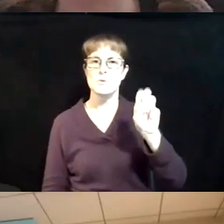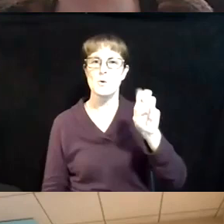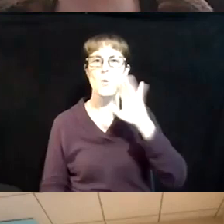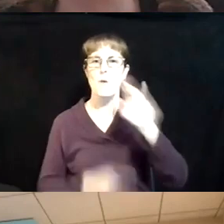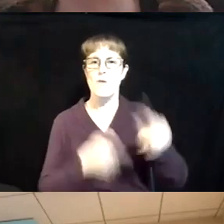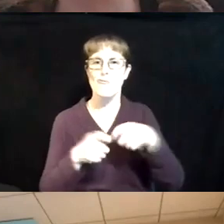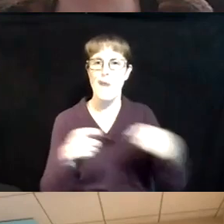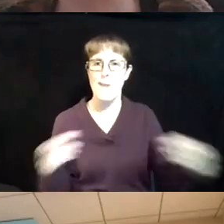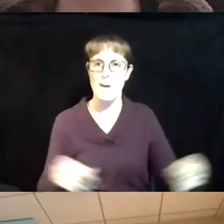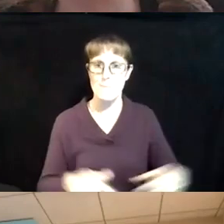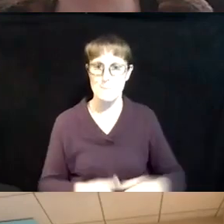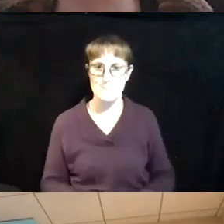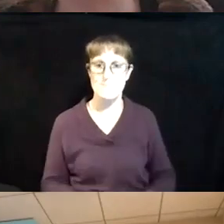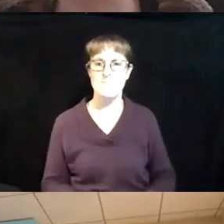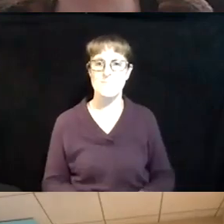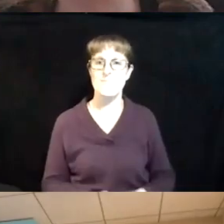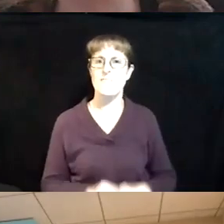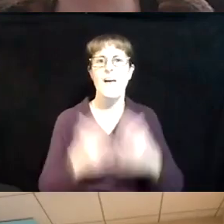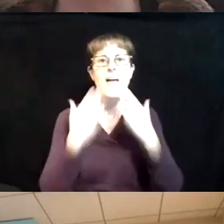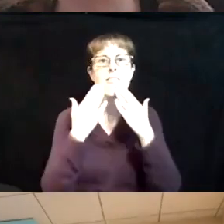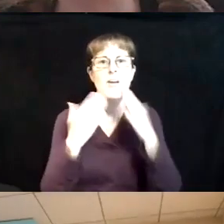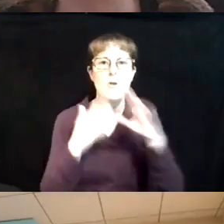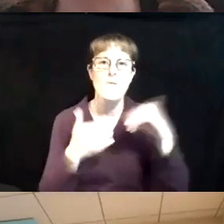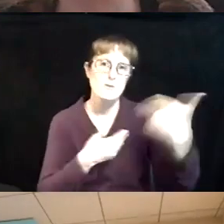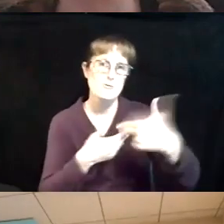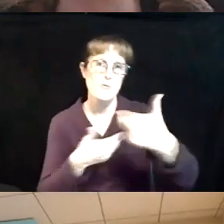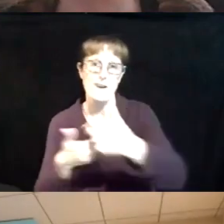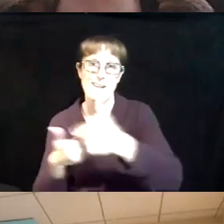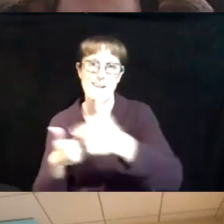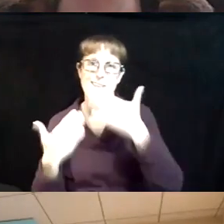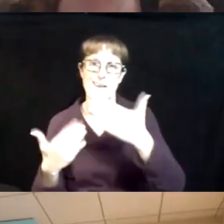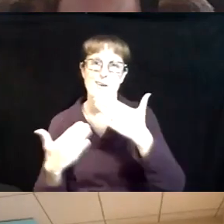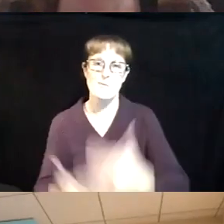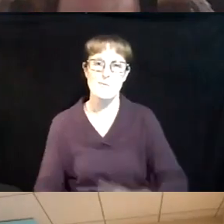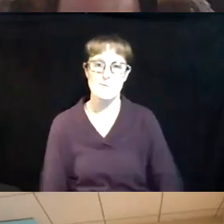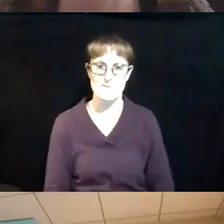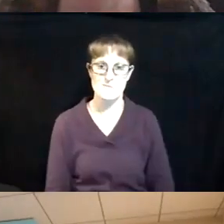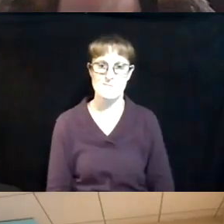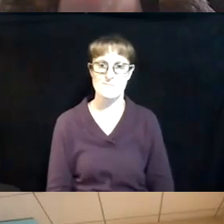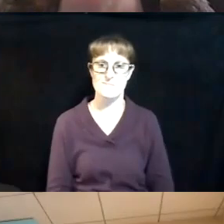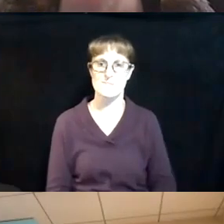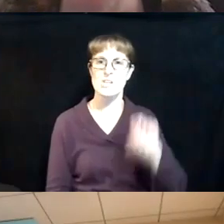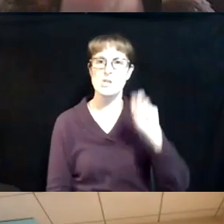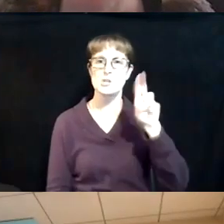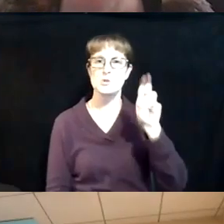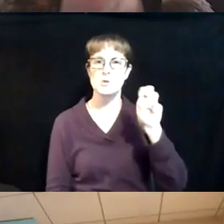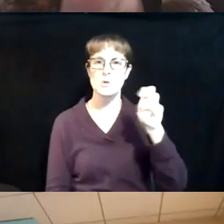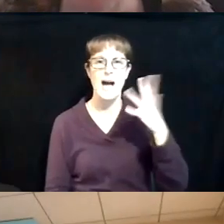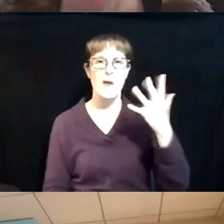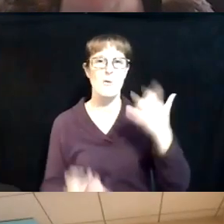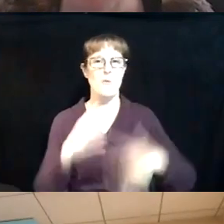But thank you all so much for joining us. I just want to add my thanks to everybody. To